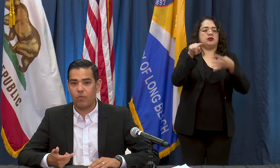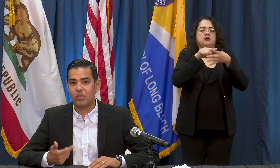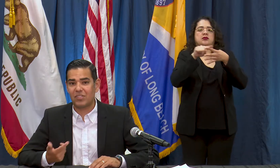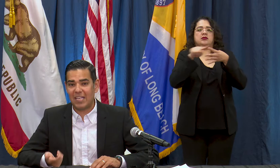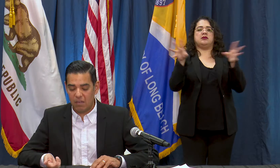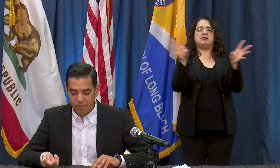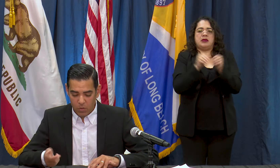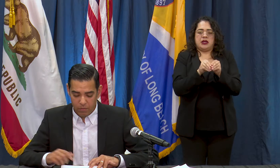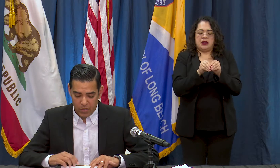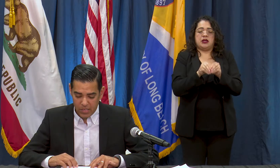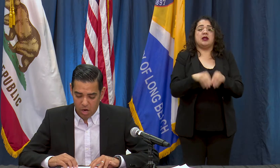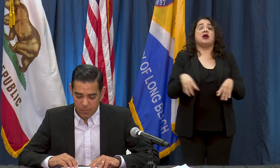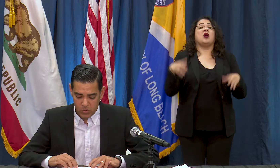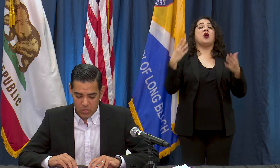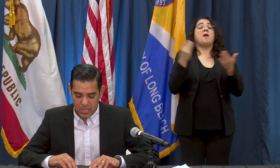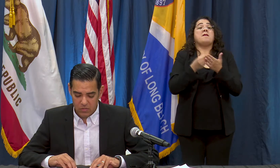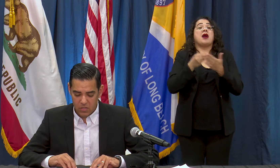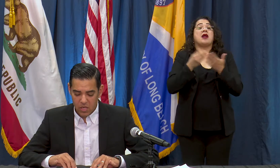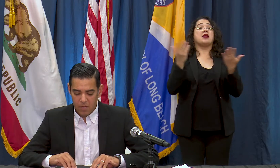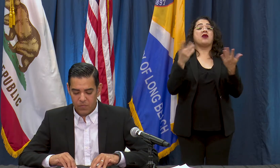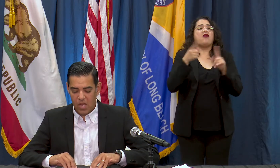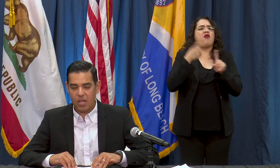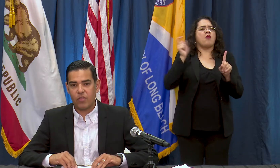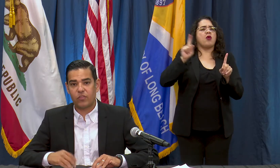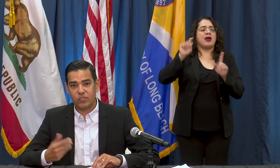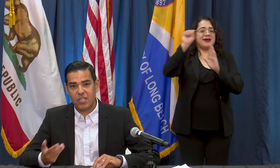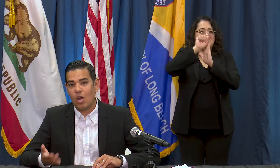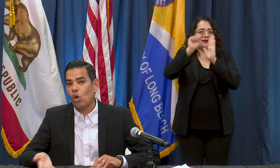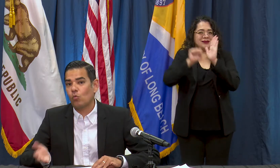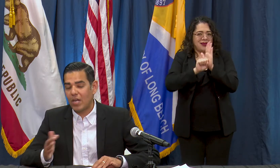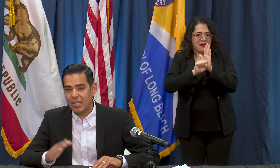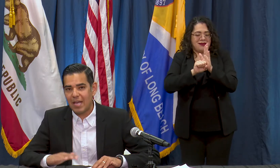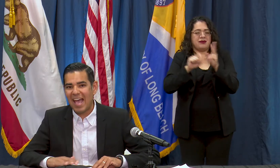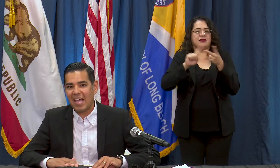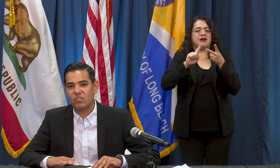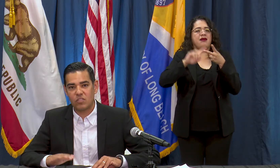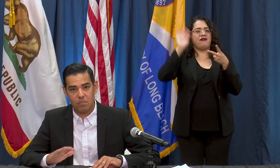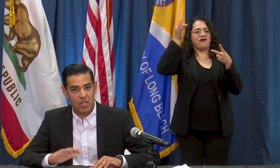state and federal funding opportunities that the city already has and some